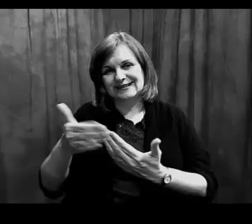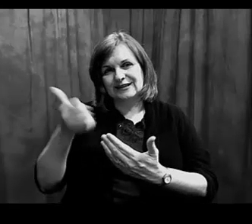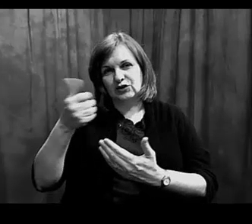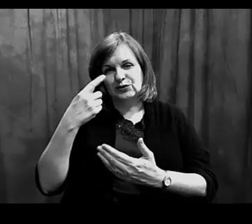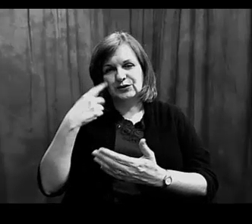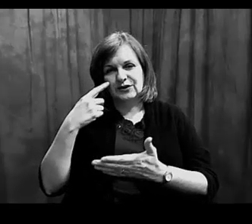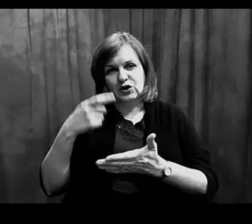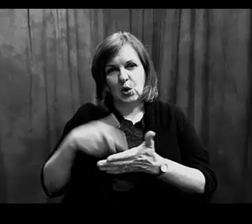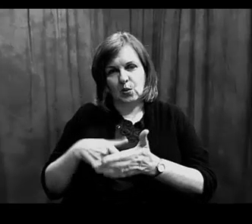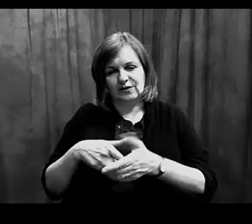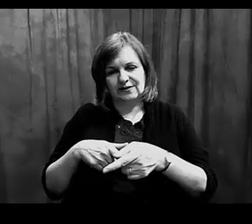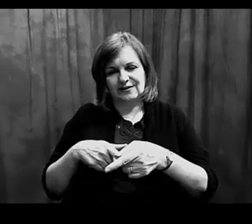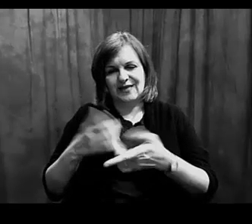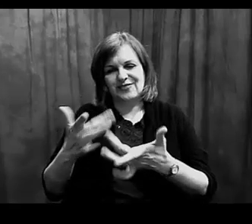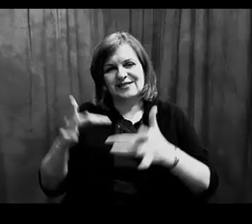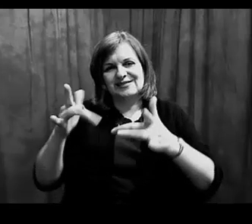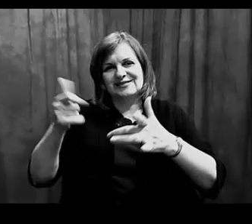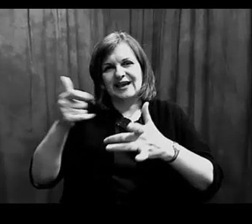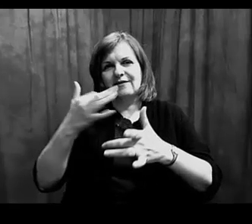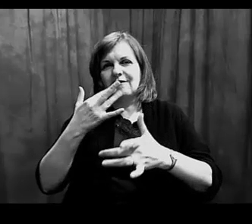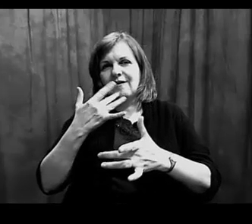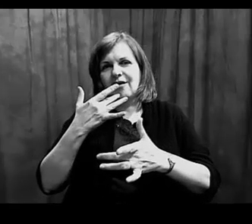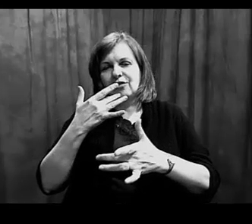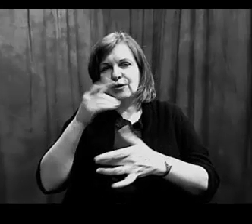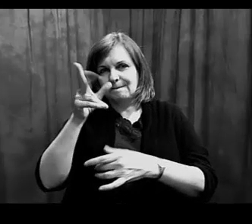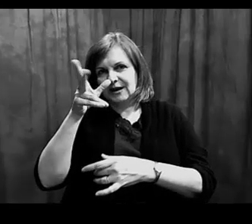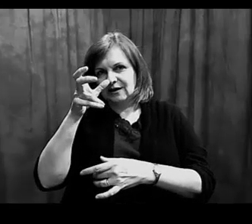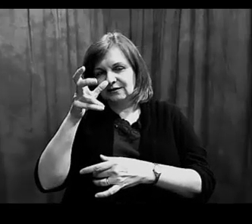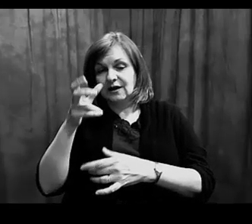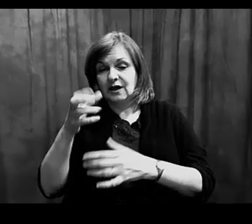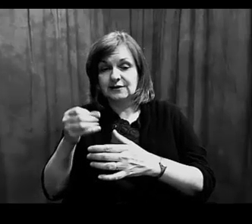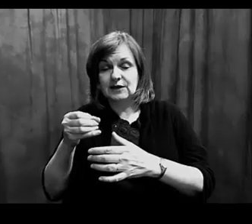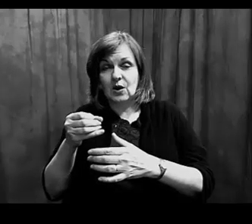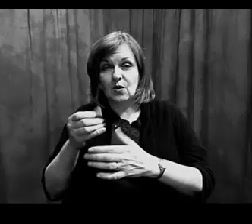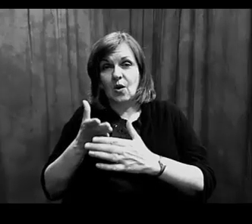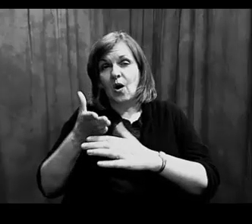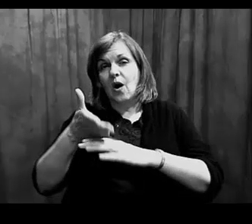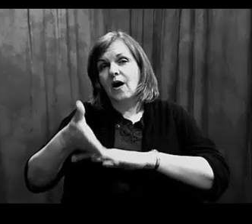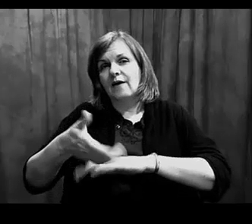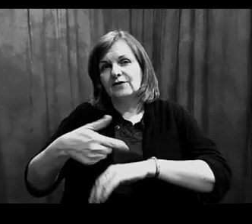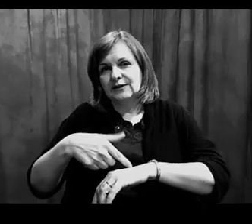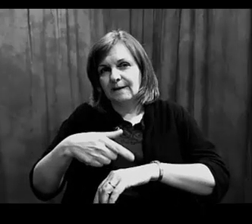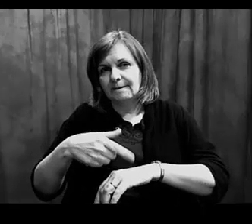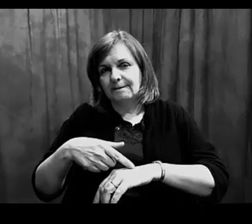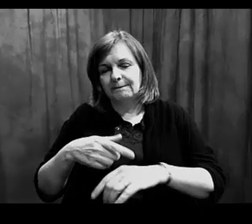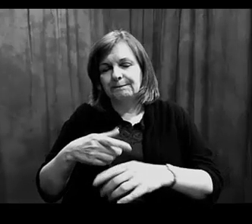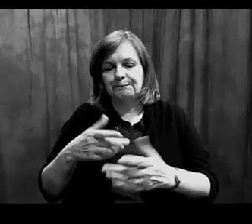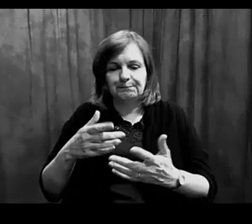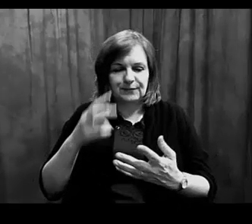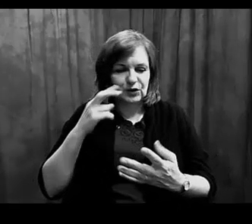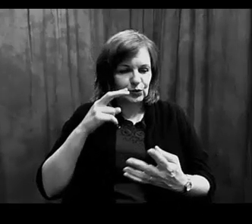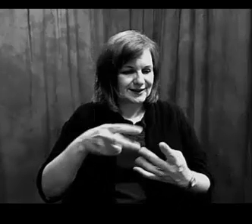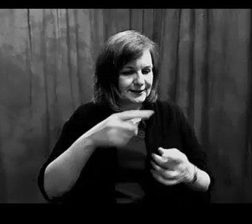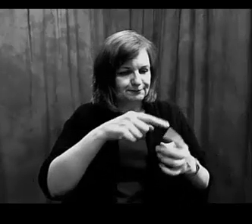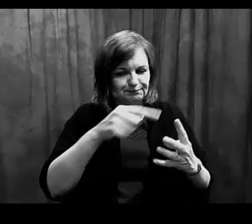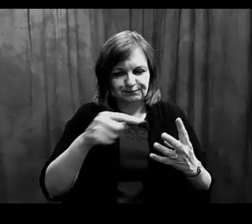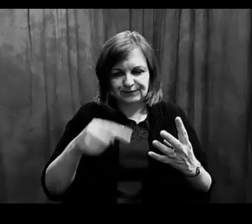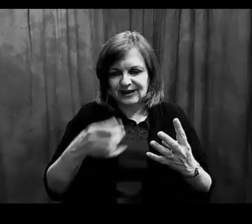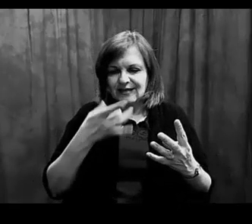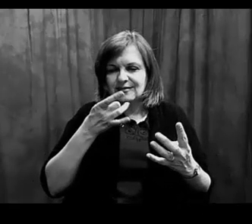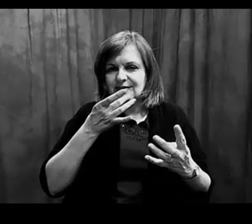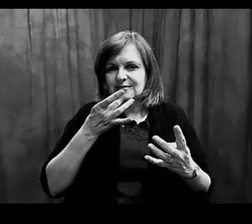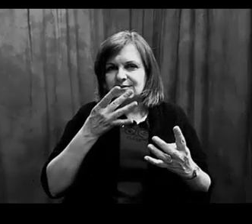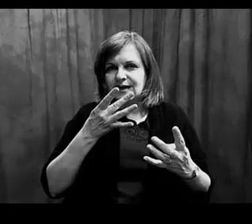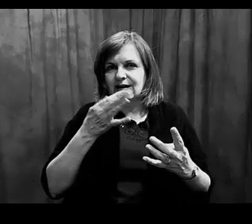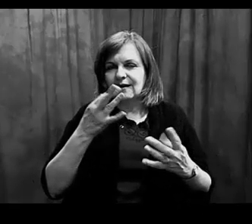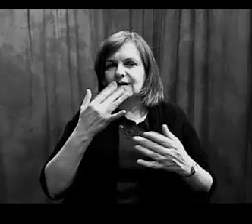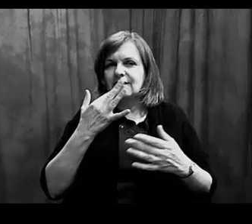so if I look at my beetles here -- why is it that the bird picks out this light colored bettle so quickly?